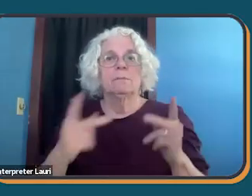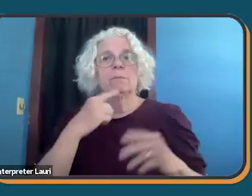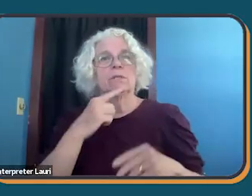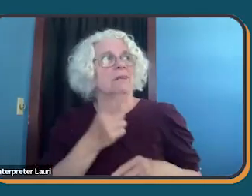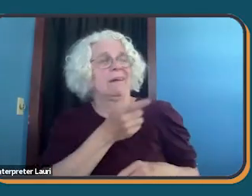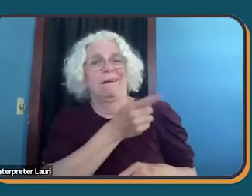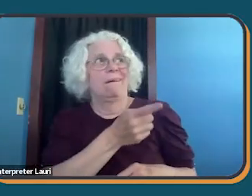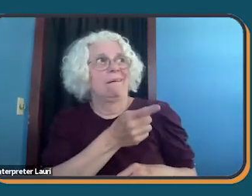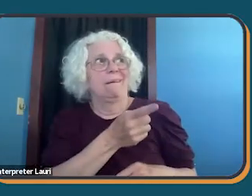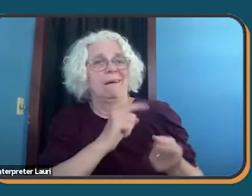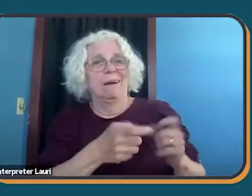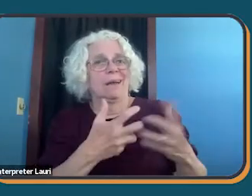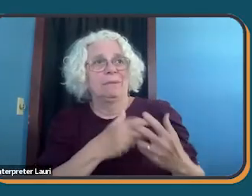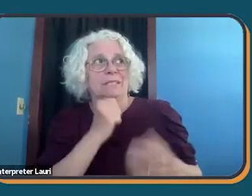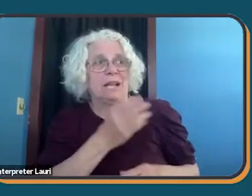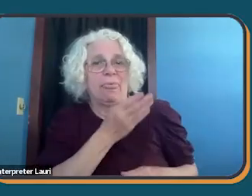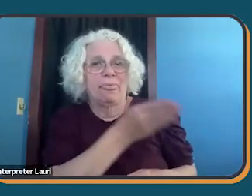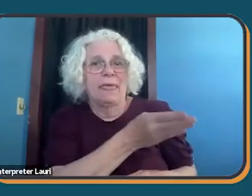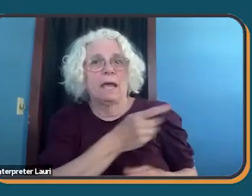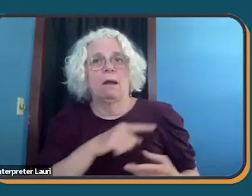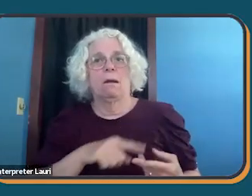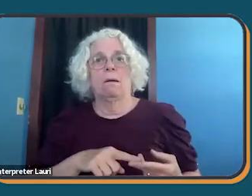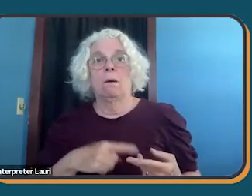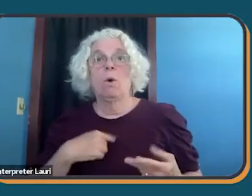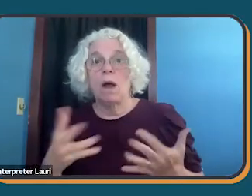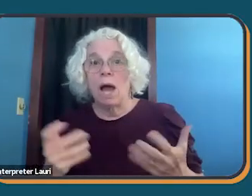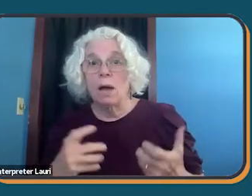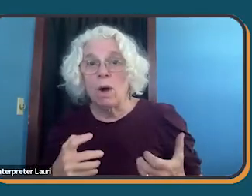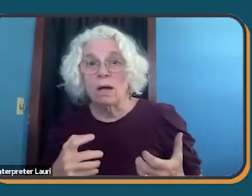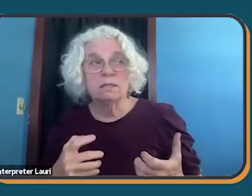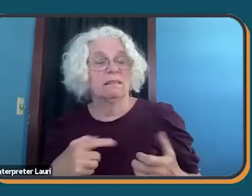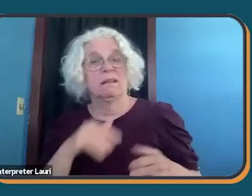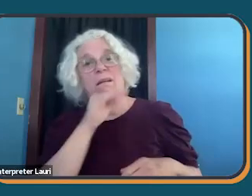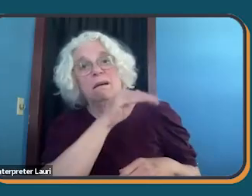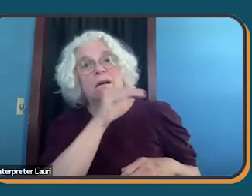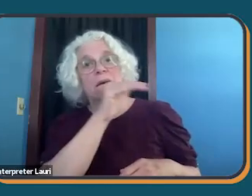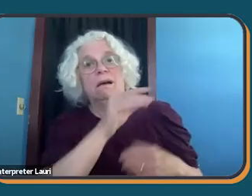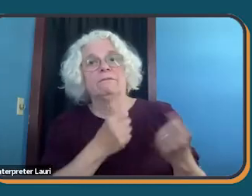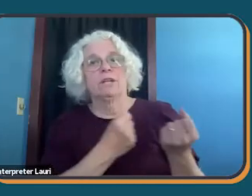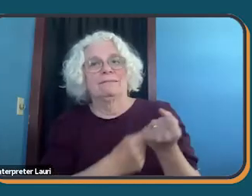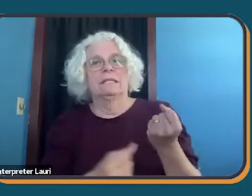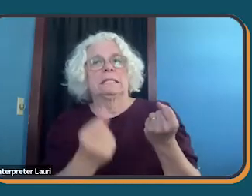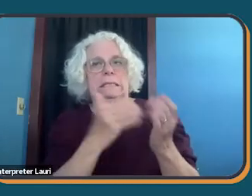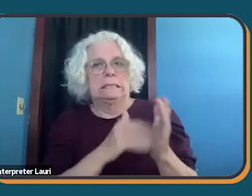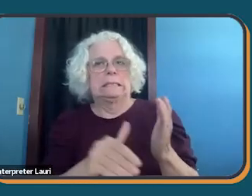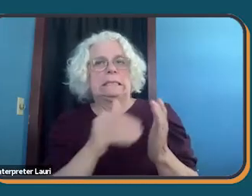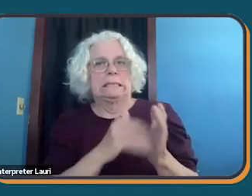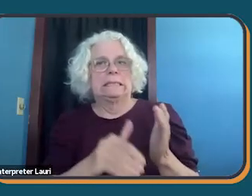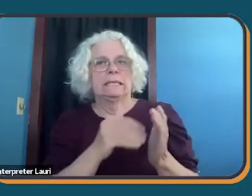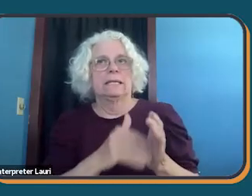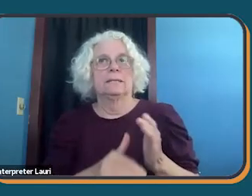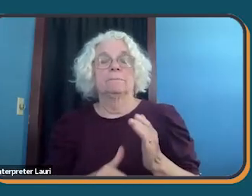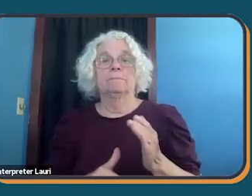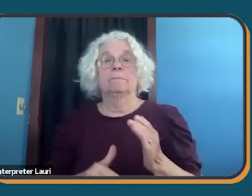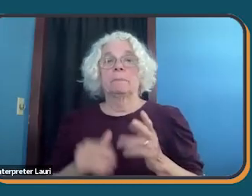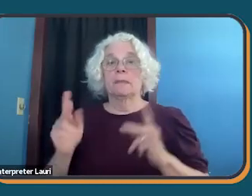are either unavailable or require extensive advocacy just to access. Insights from those with lived experience